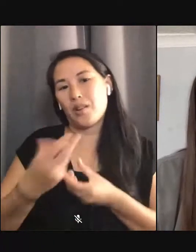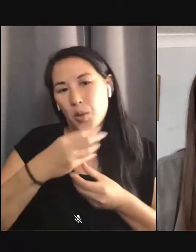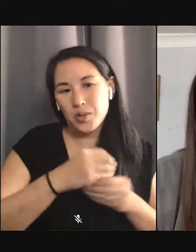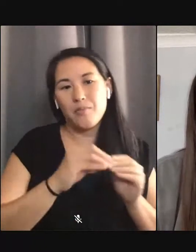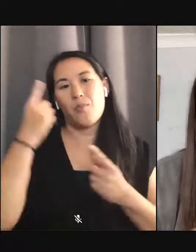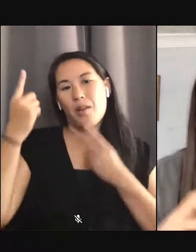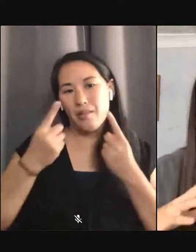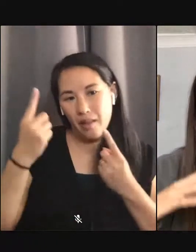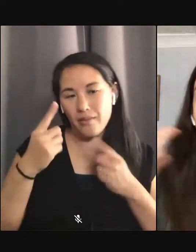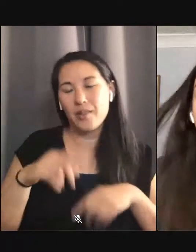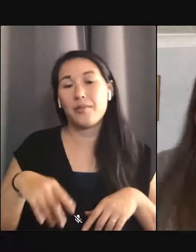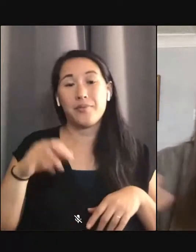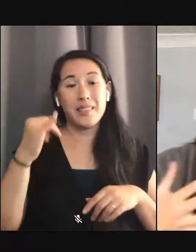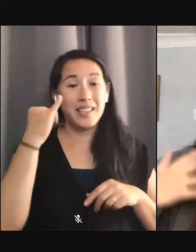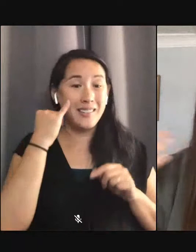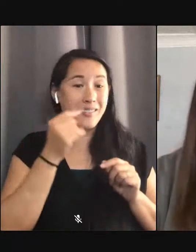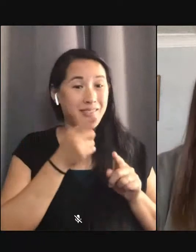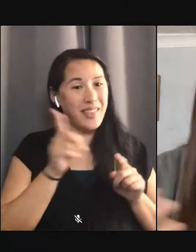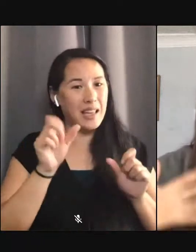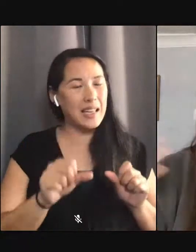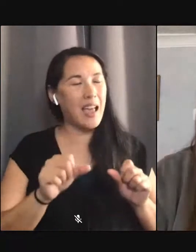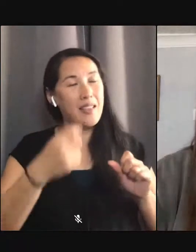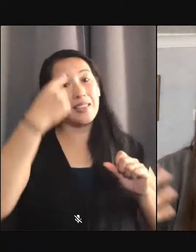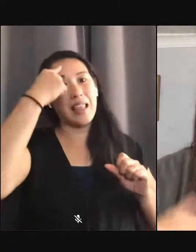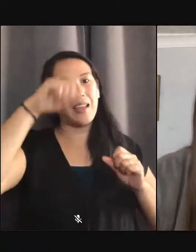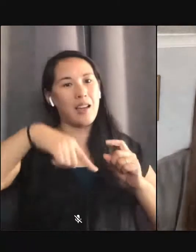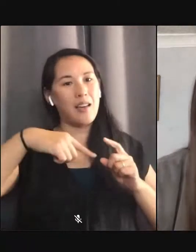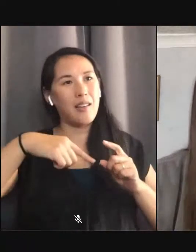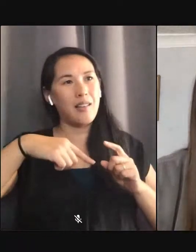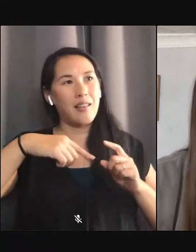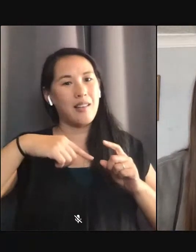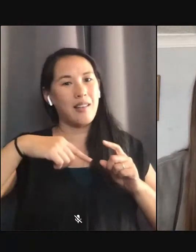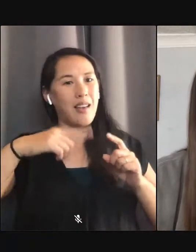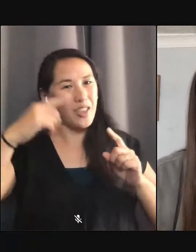um if they could get get in that mindset as a culture absolutely and i think one of the